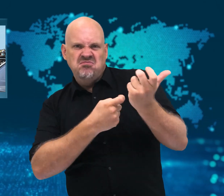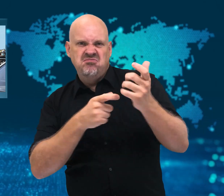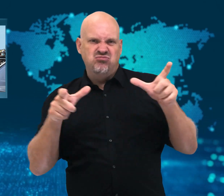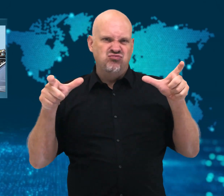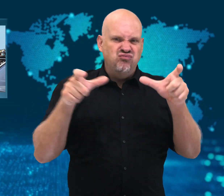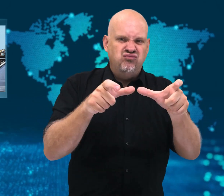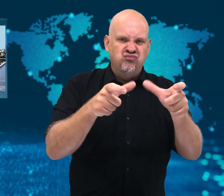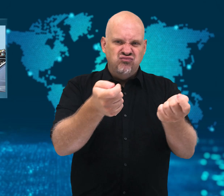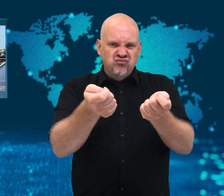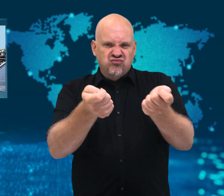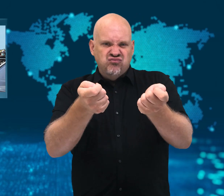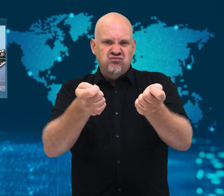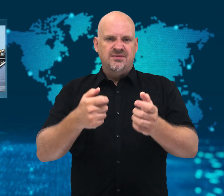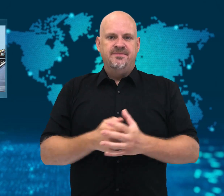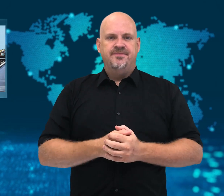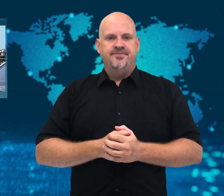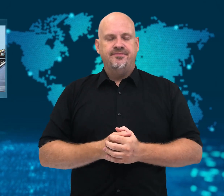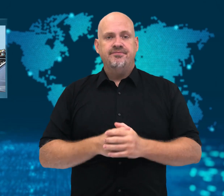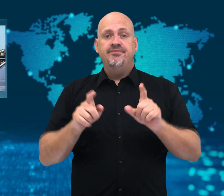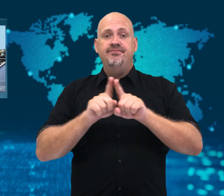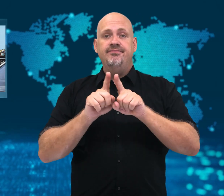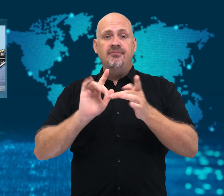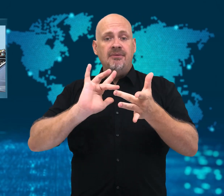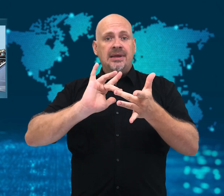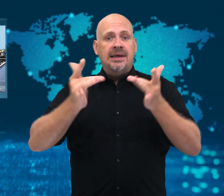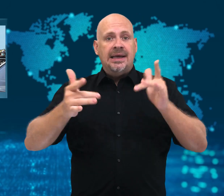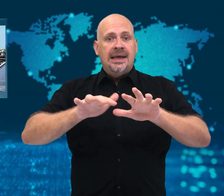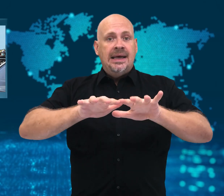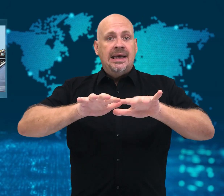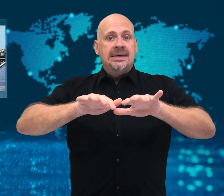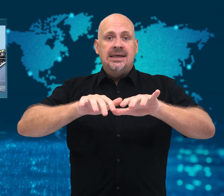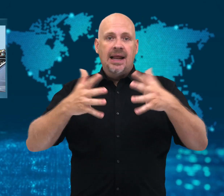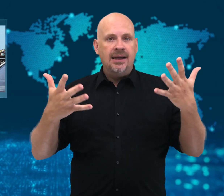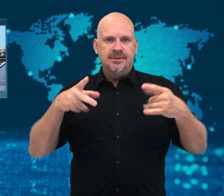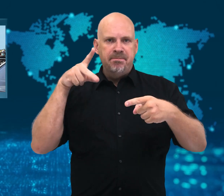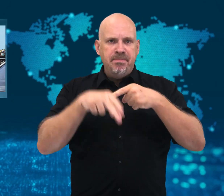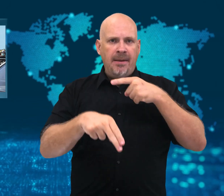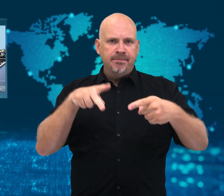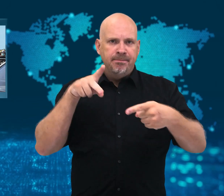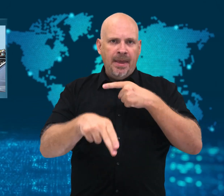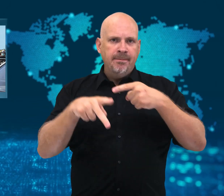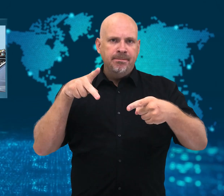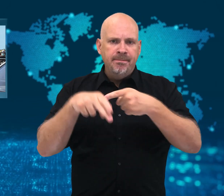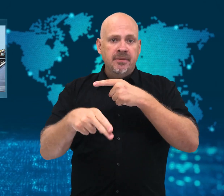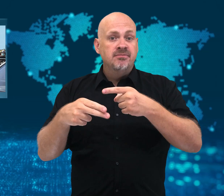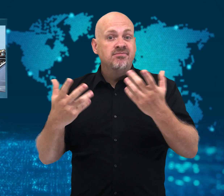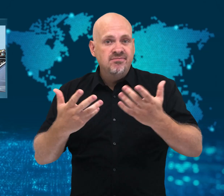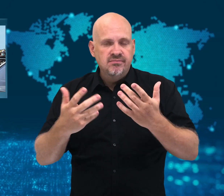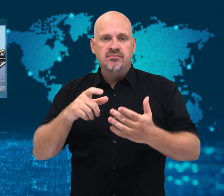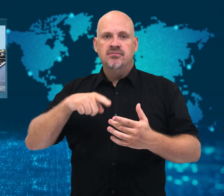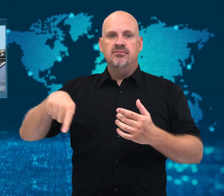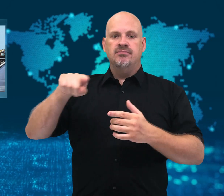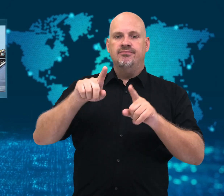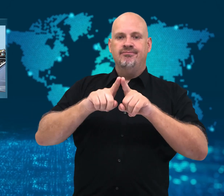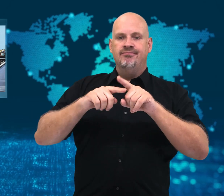There were also internet blackouts as the government tried